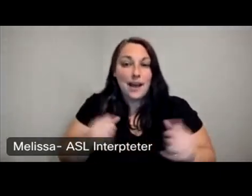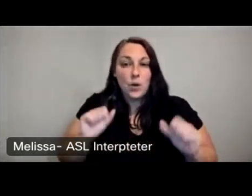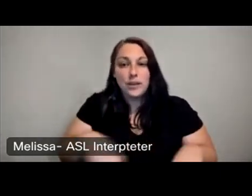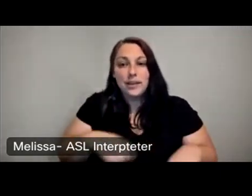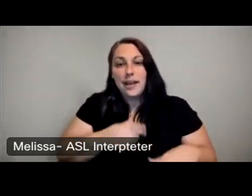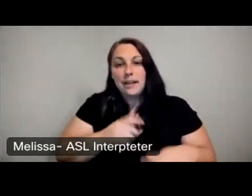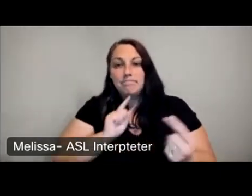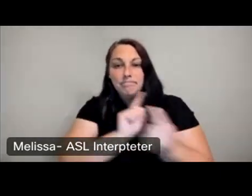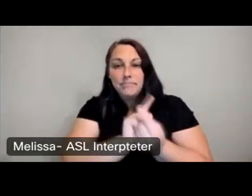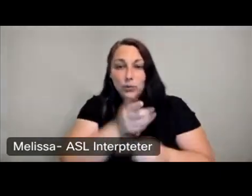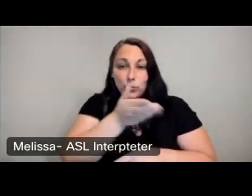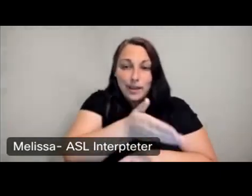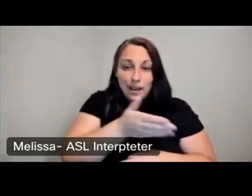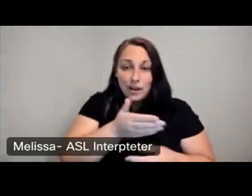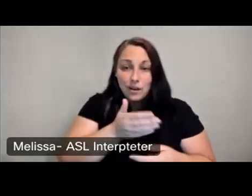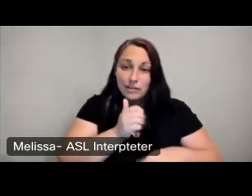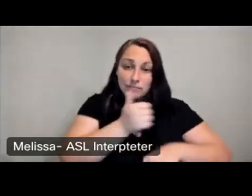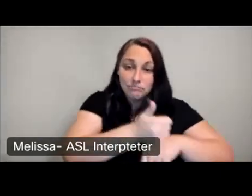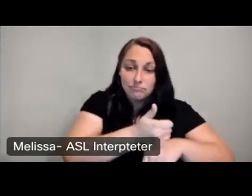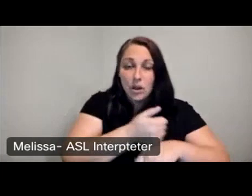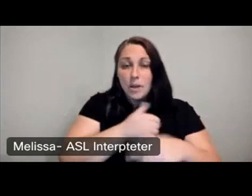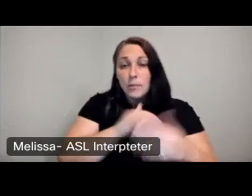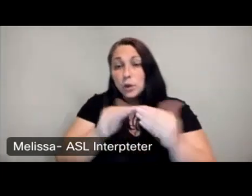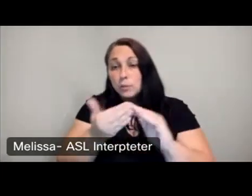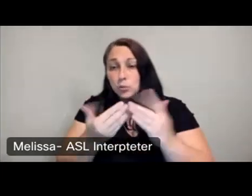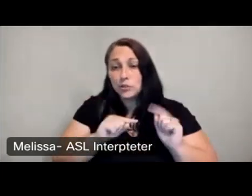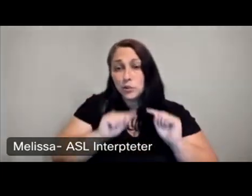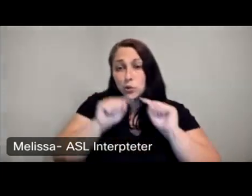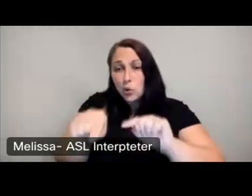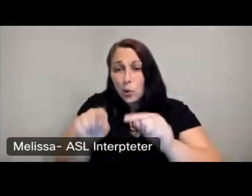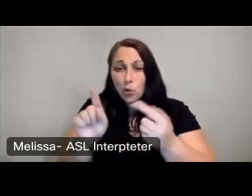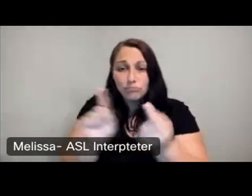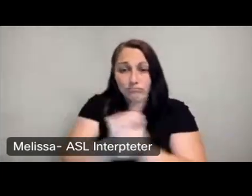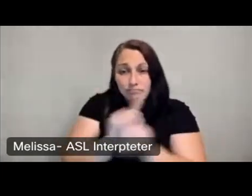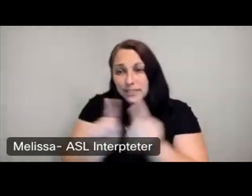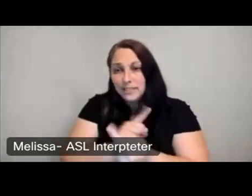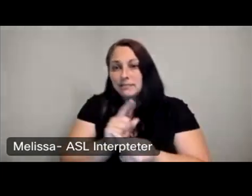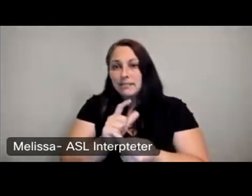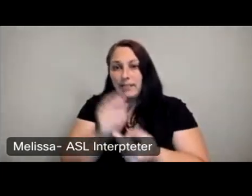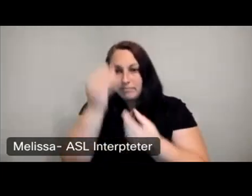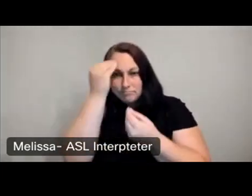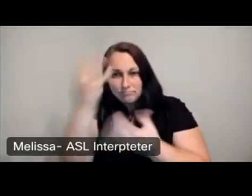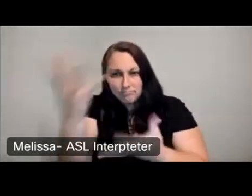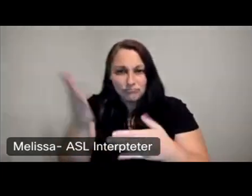community and share the the information in in person again but thank you heather